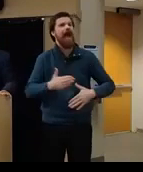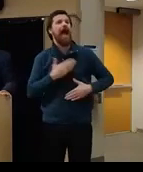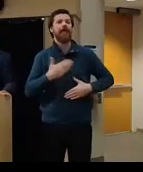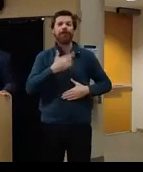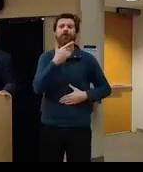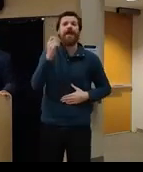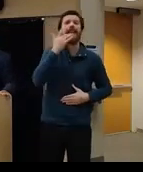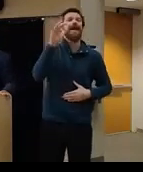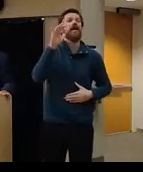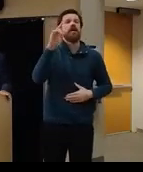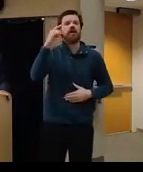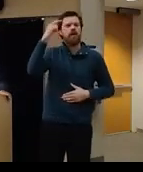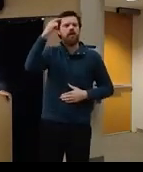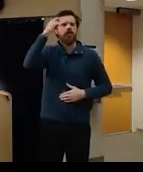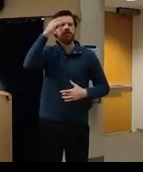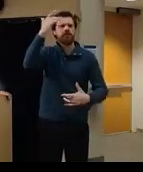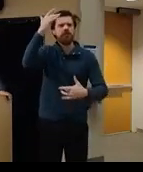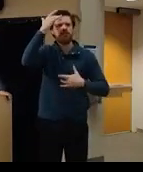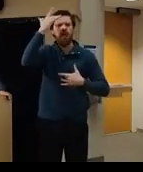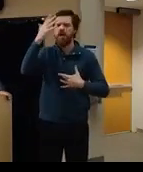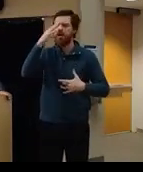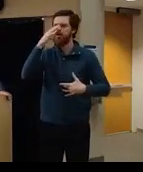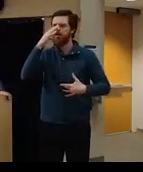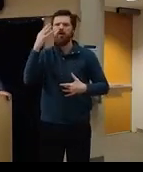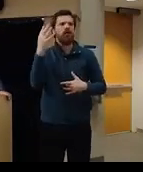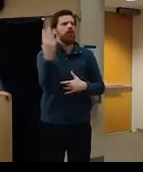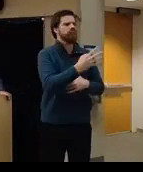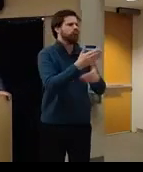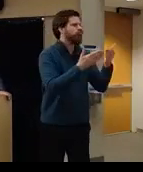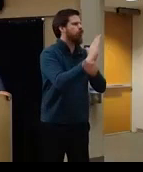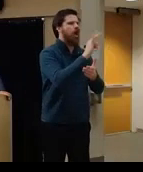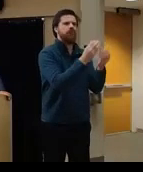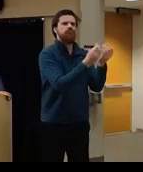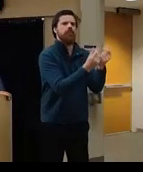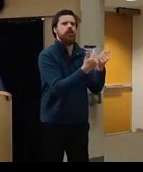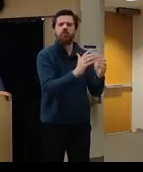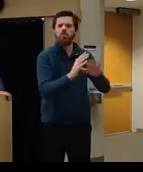the mentally afflicted ones pay no attention to the rights of property slight their work and